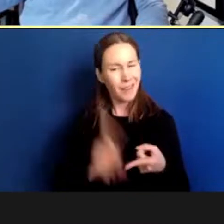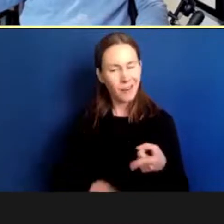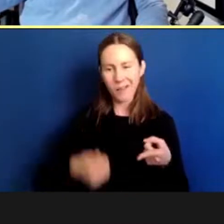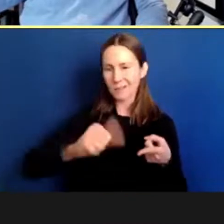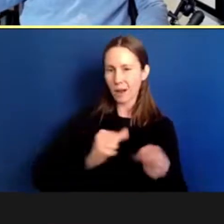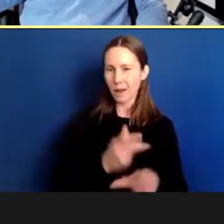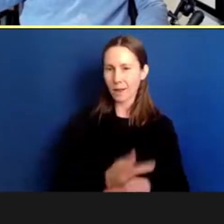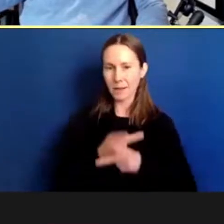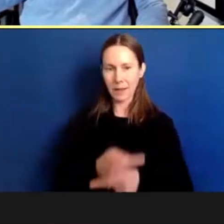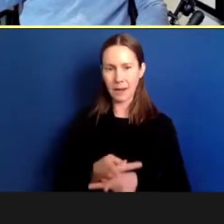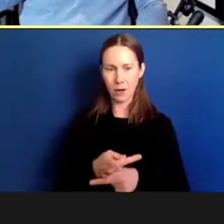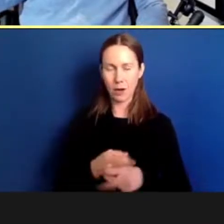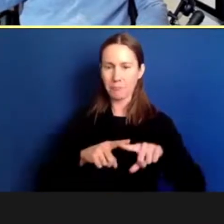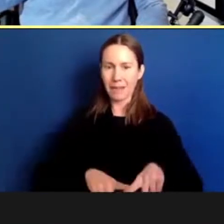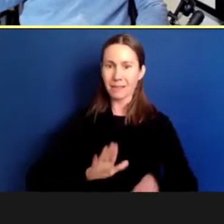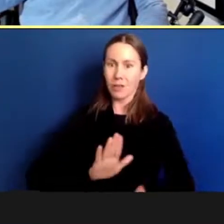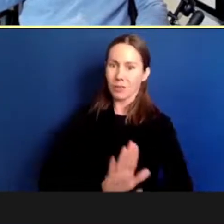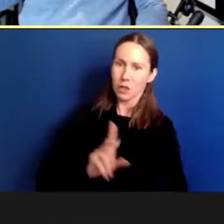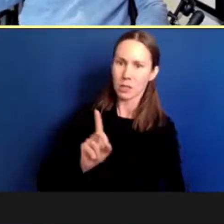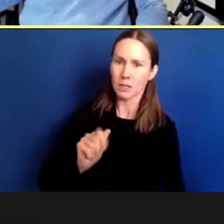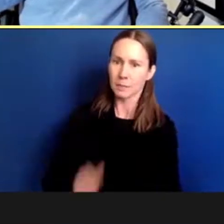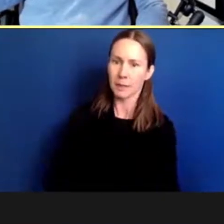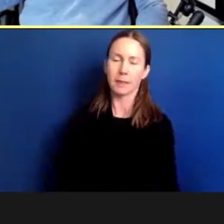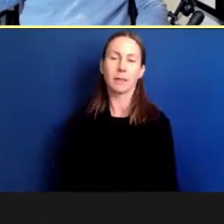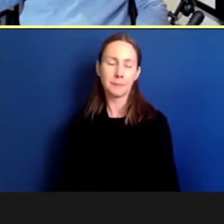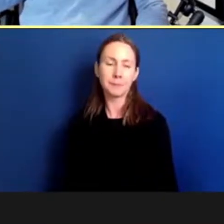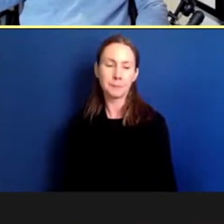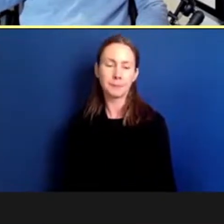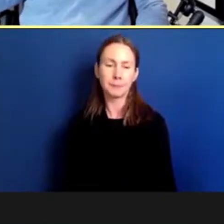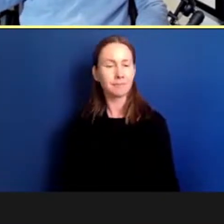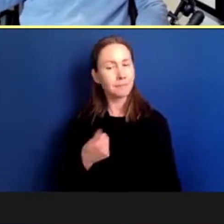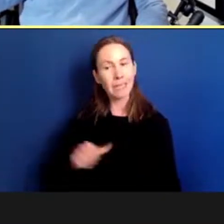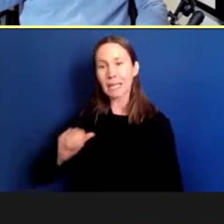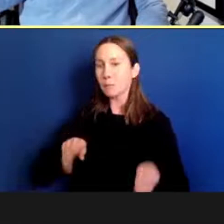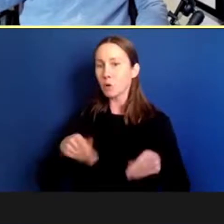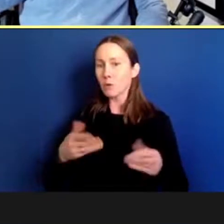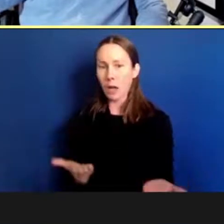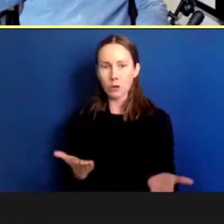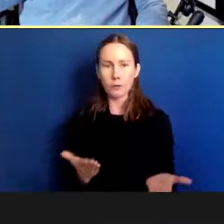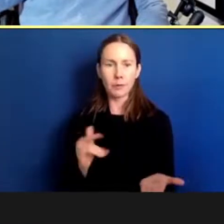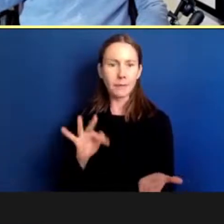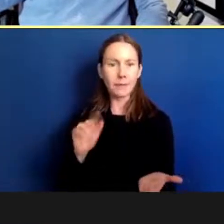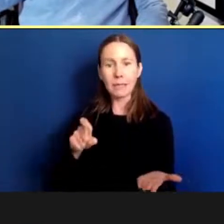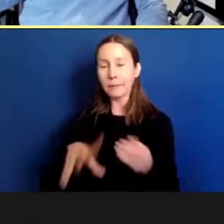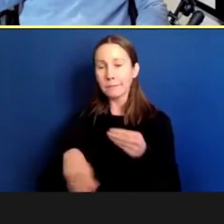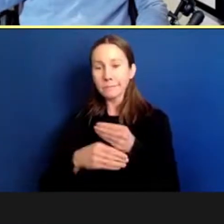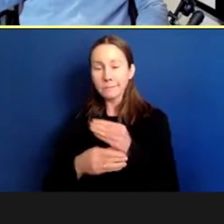the patient's disability. And that any provider in need of another skill, knowledge, equipment, or